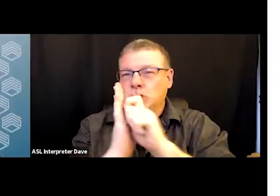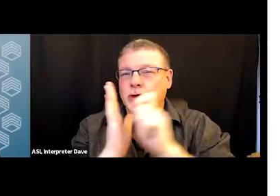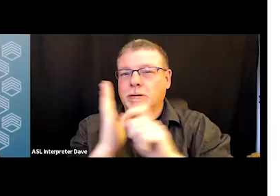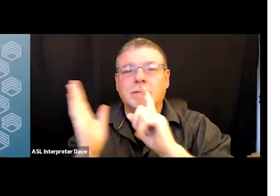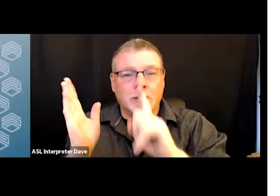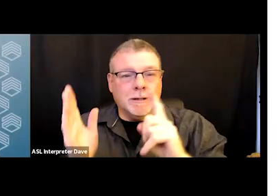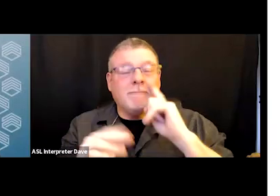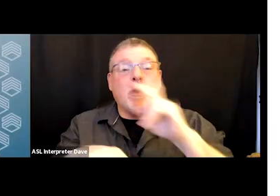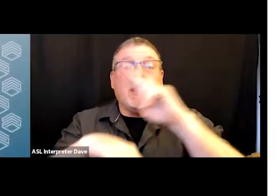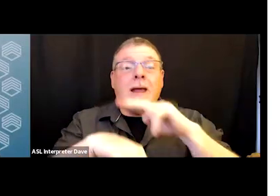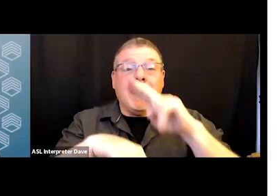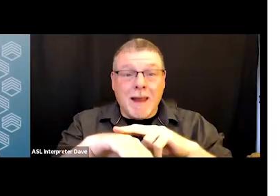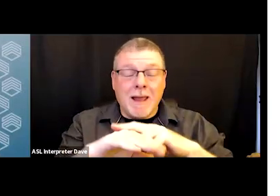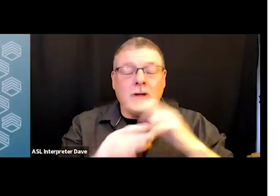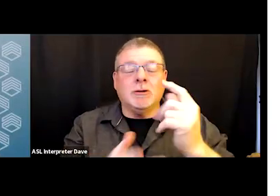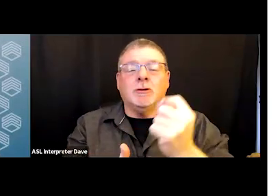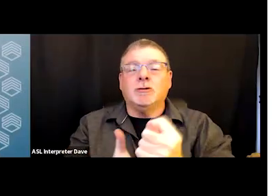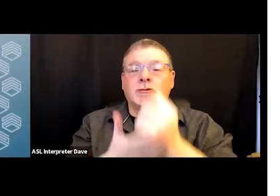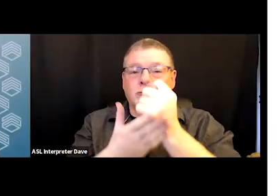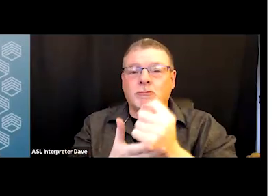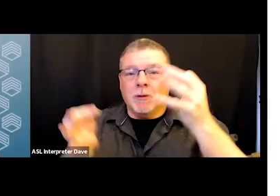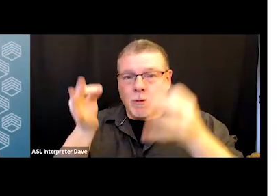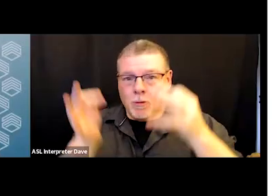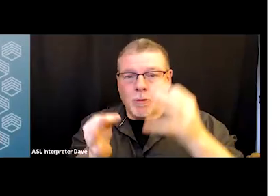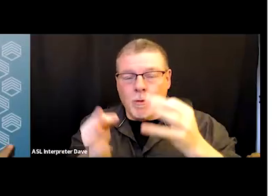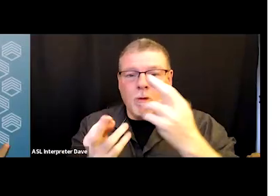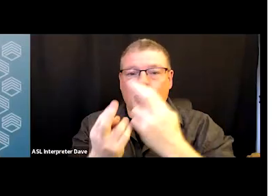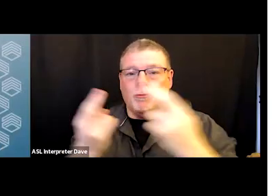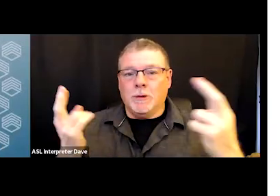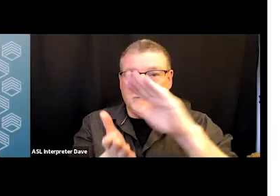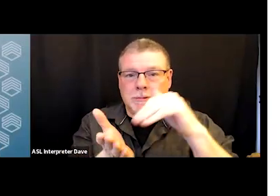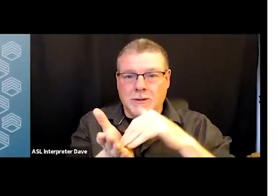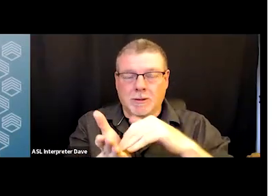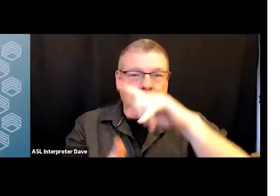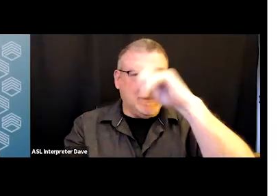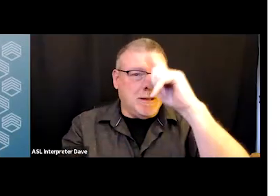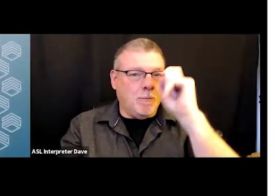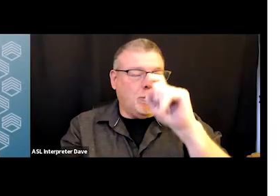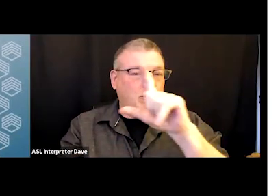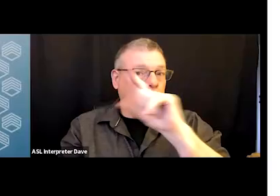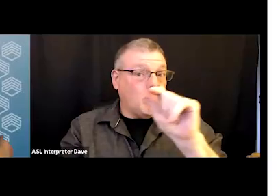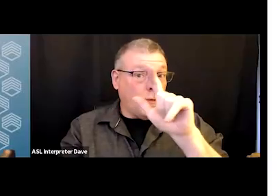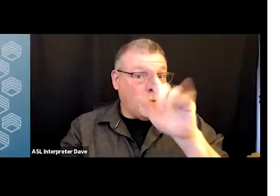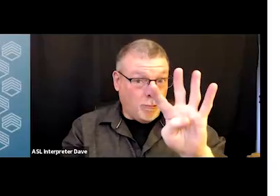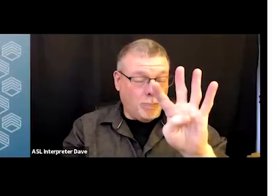of the National Treatment Court Resource Center. And in summer of 2024, this article was published,